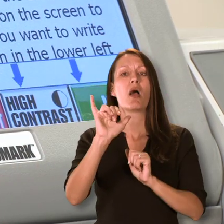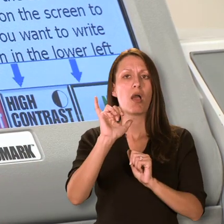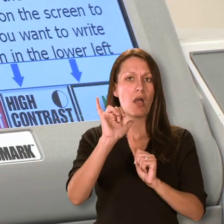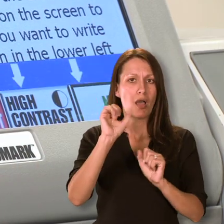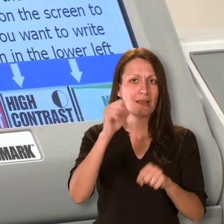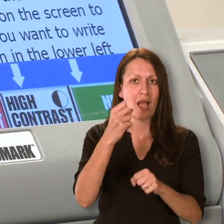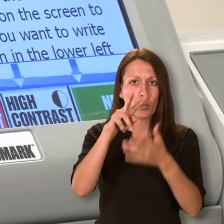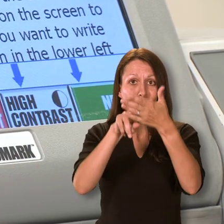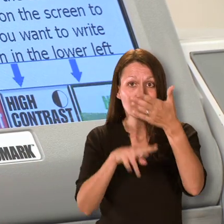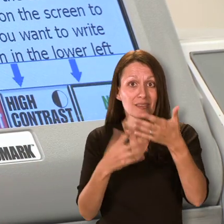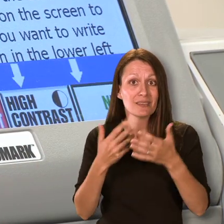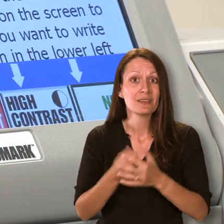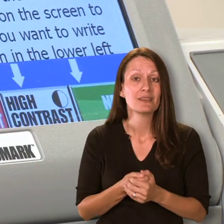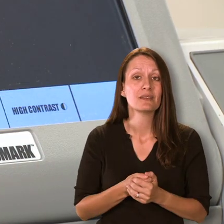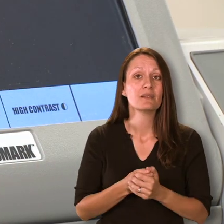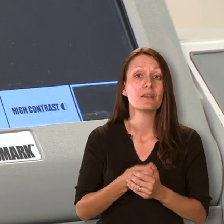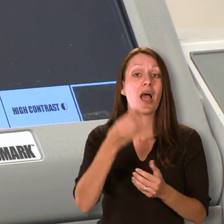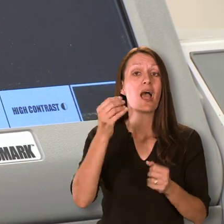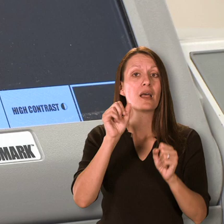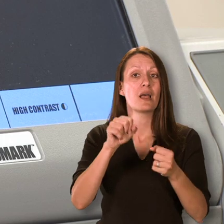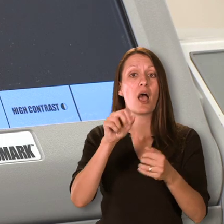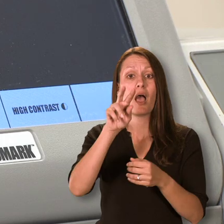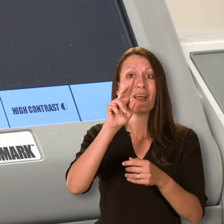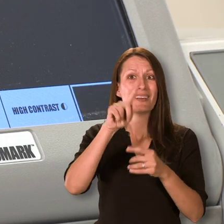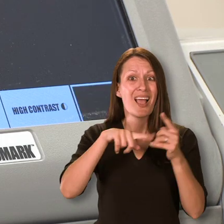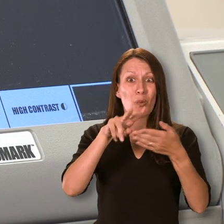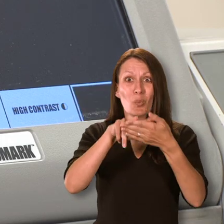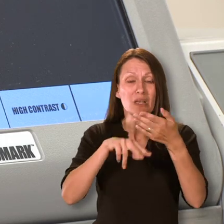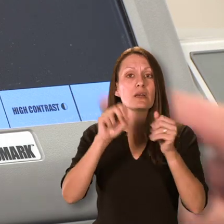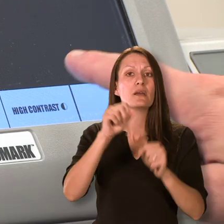display text in a high contrast format and